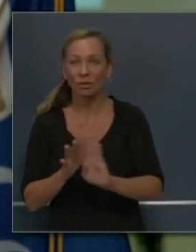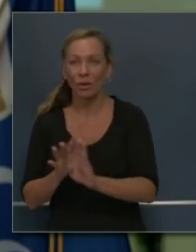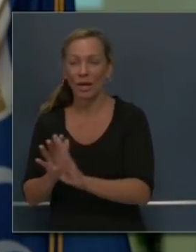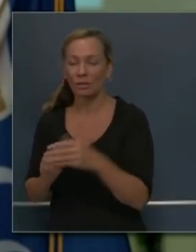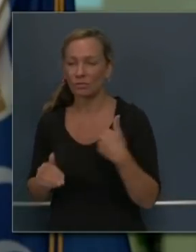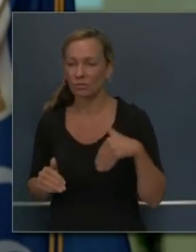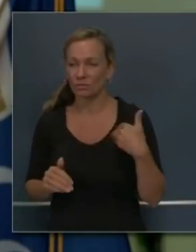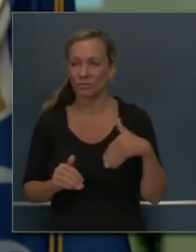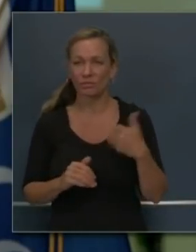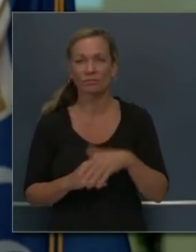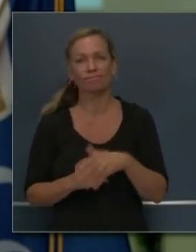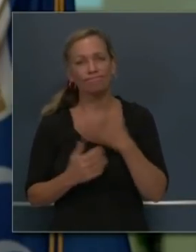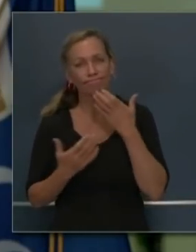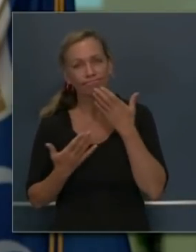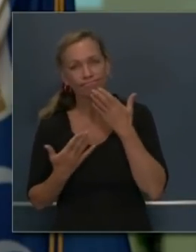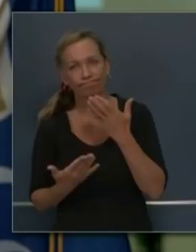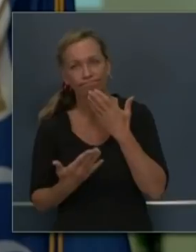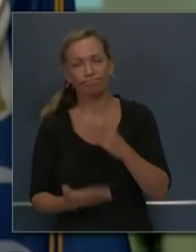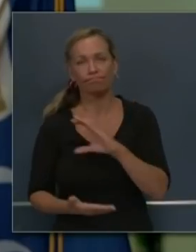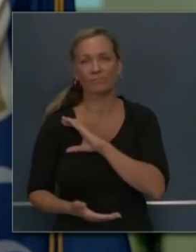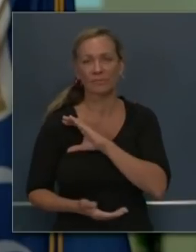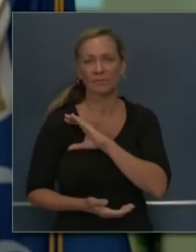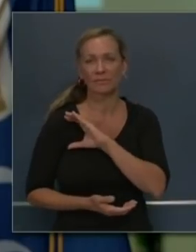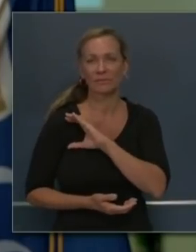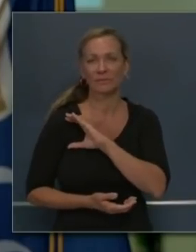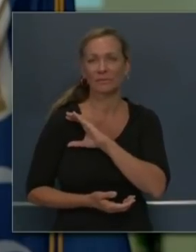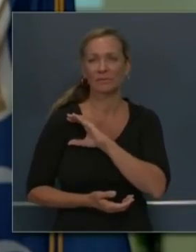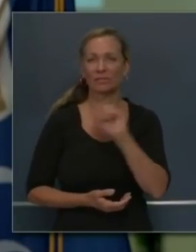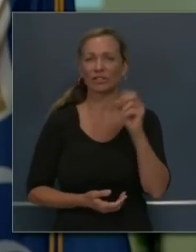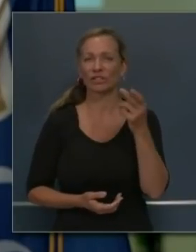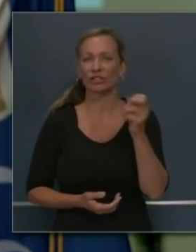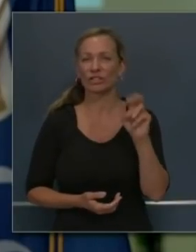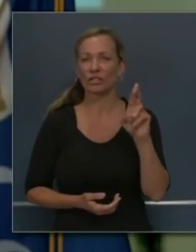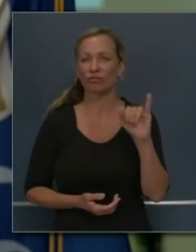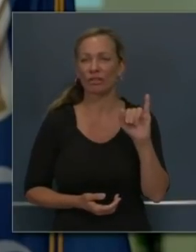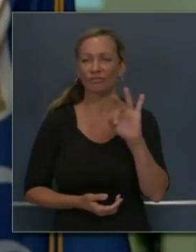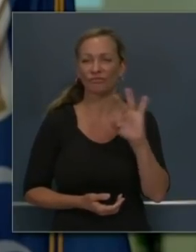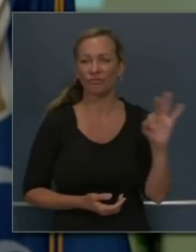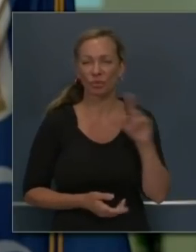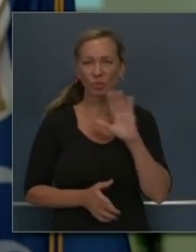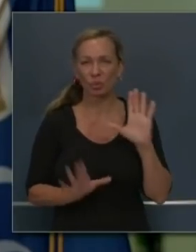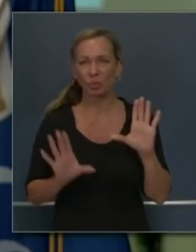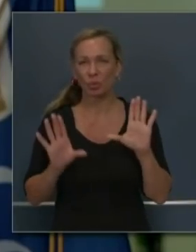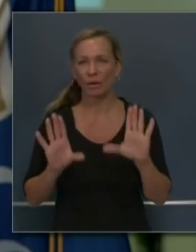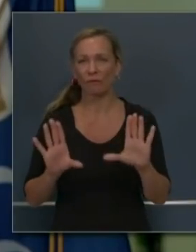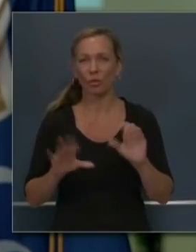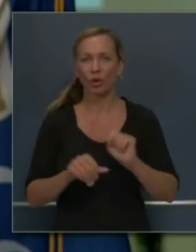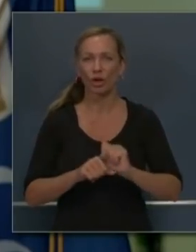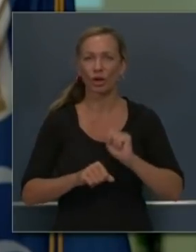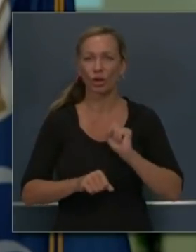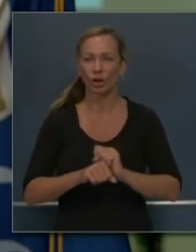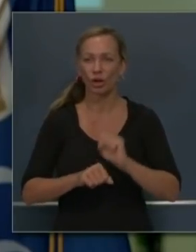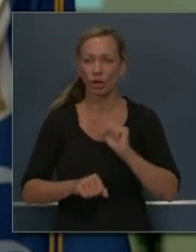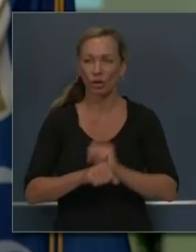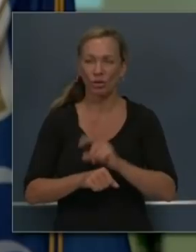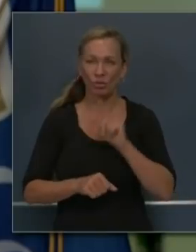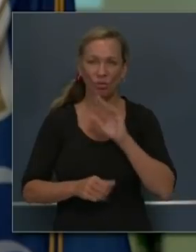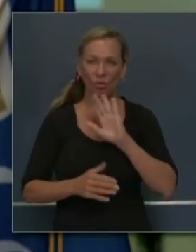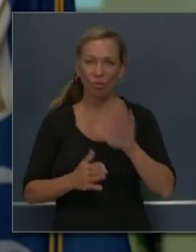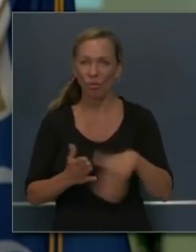HEART ON THEIR SLEEVE, THERE TO TAKE CARE OF EVACUEES AND TAKE CARE OF STRANGERS. I WANT TO THANK THE DEPUTY